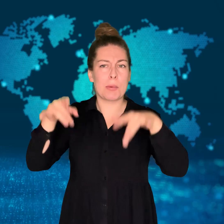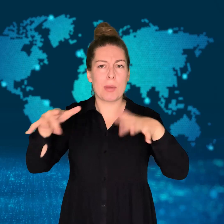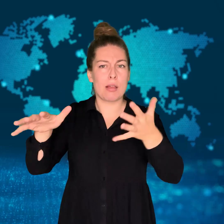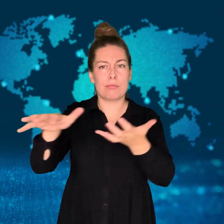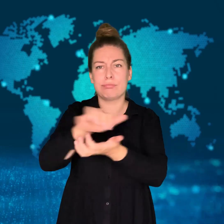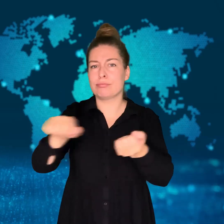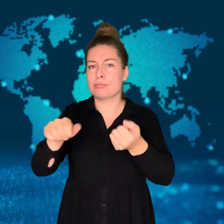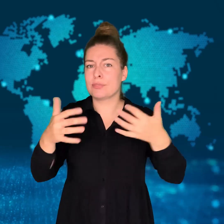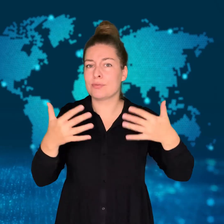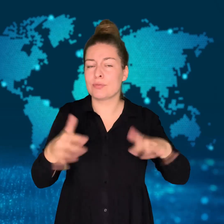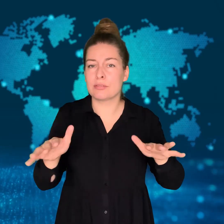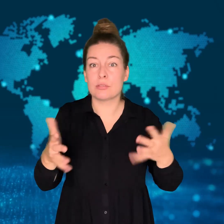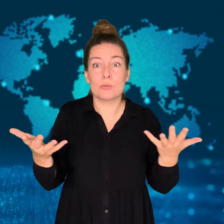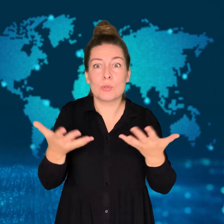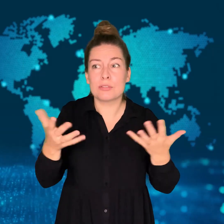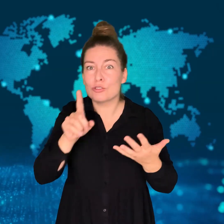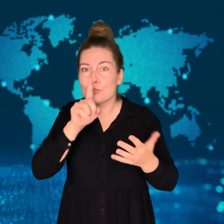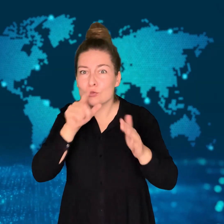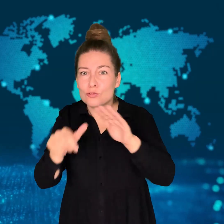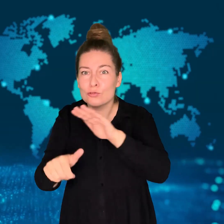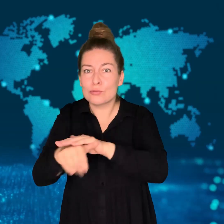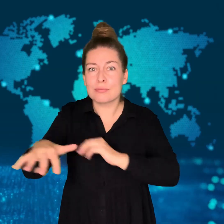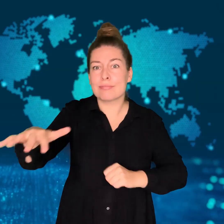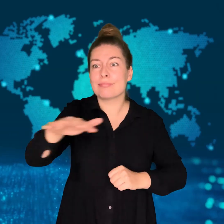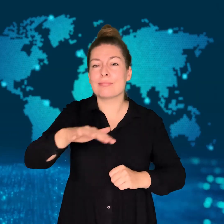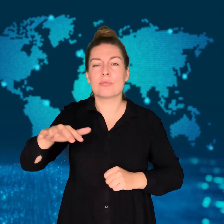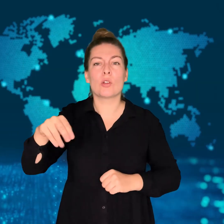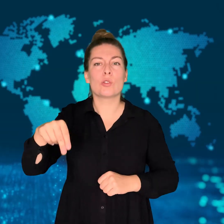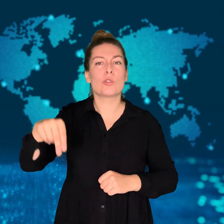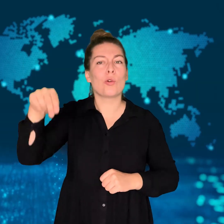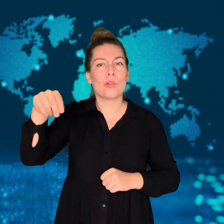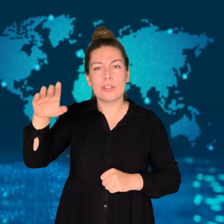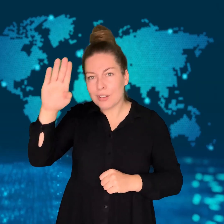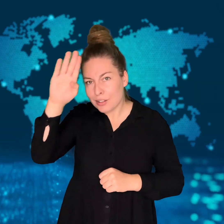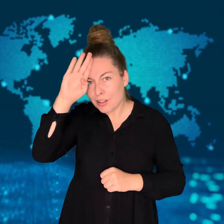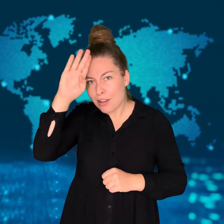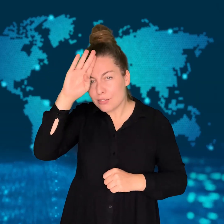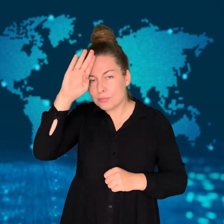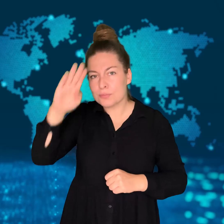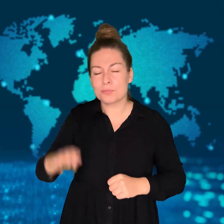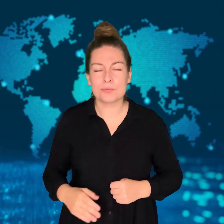Those targets were in Northern Iraq.